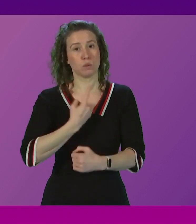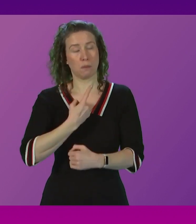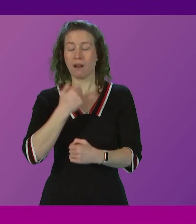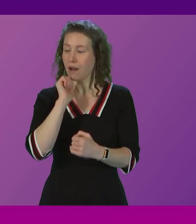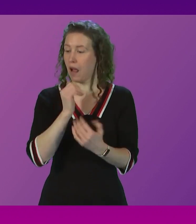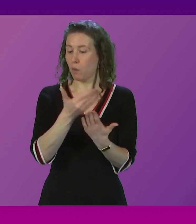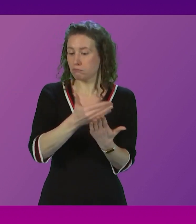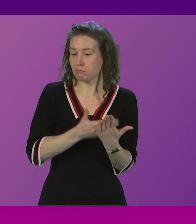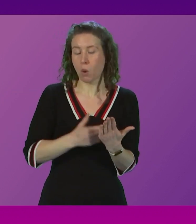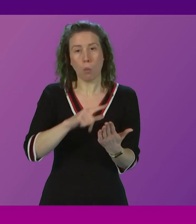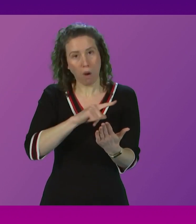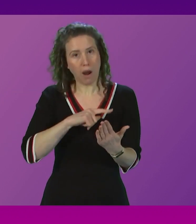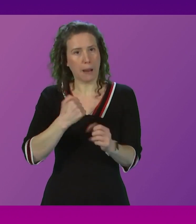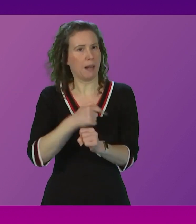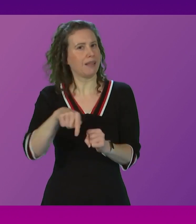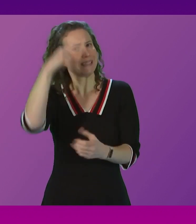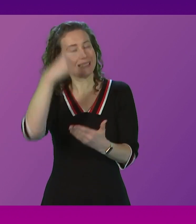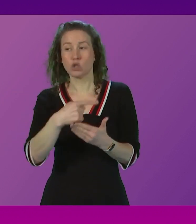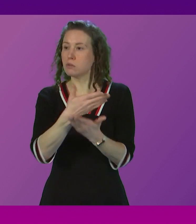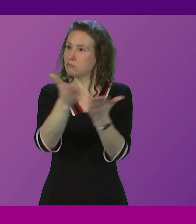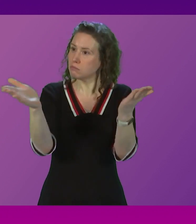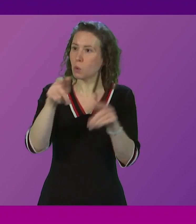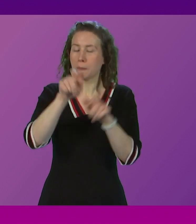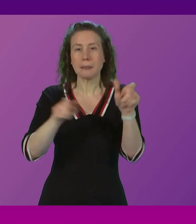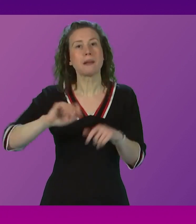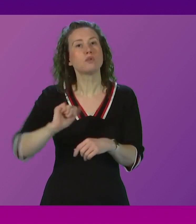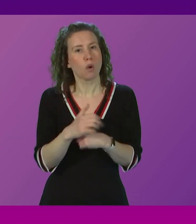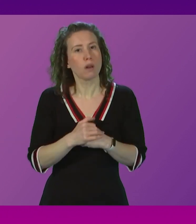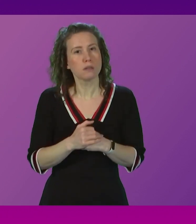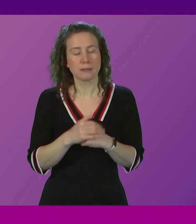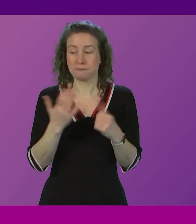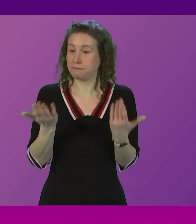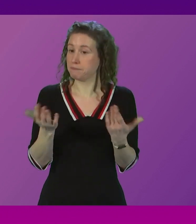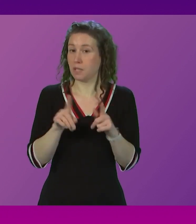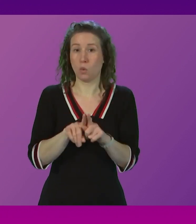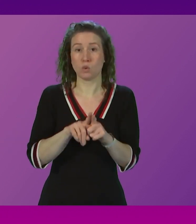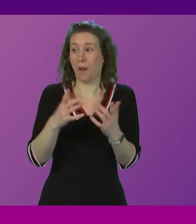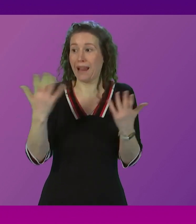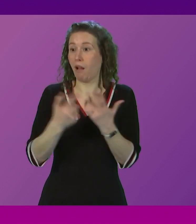set out the reasons for my decisions to people across Scotland on this and every other issue.